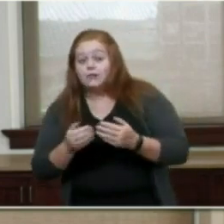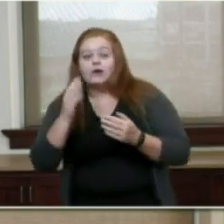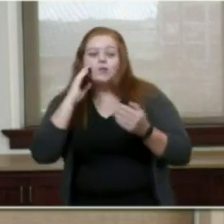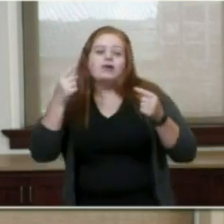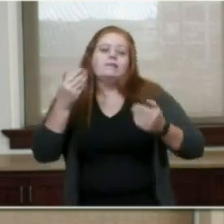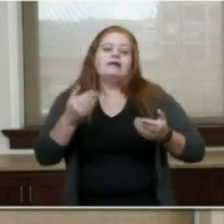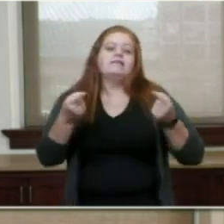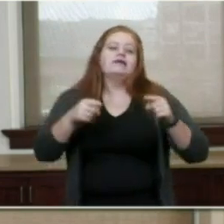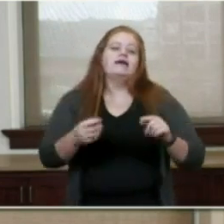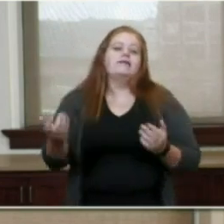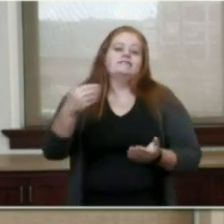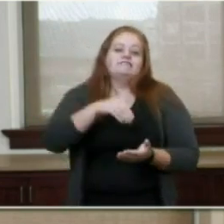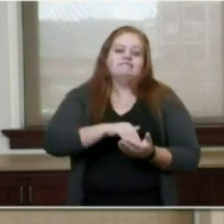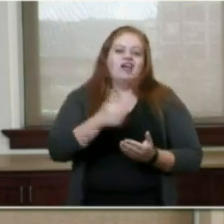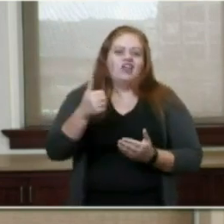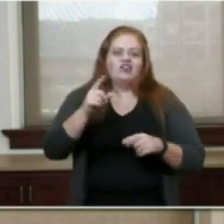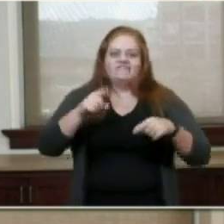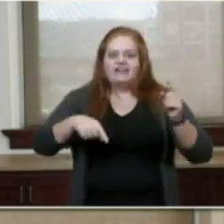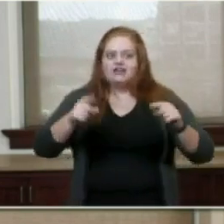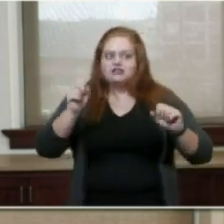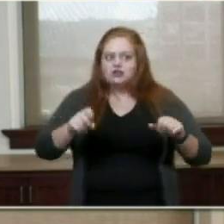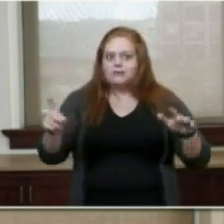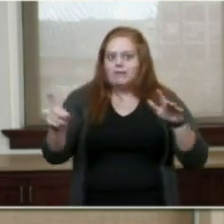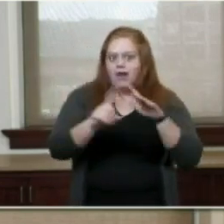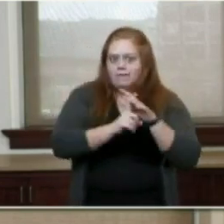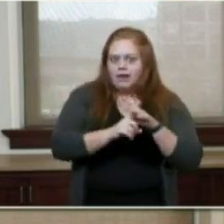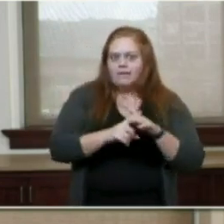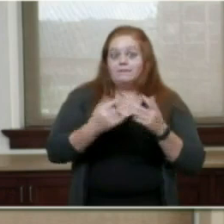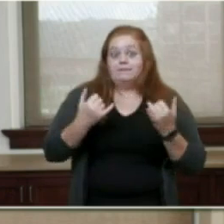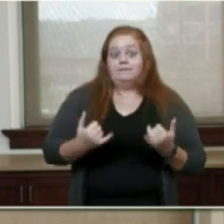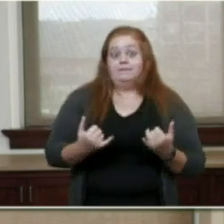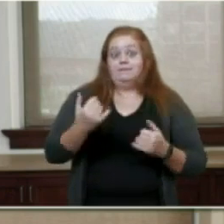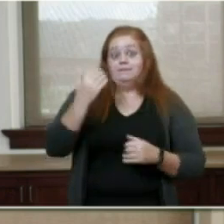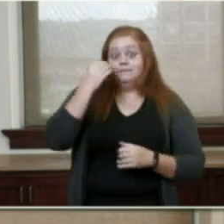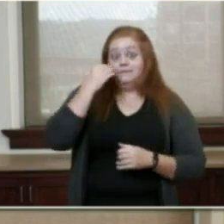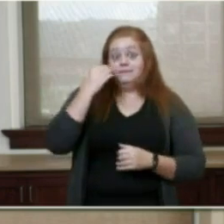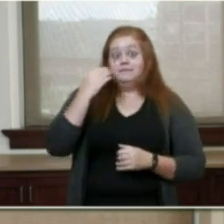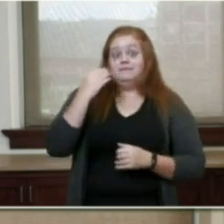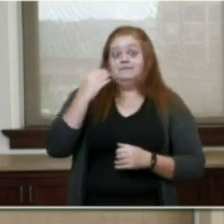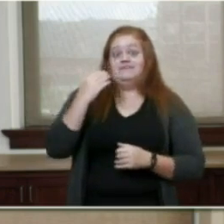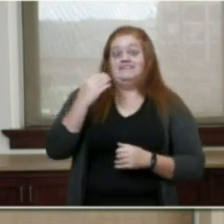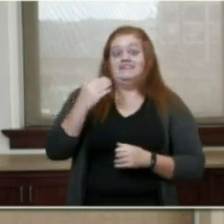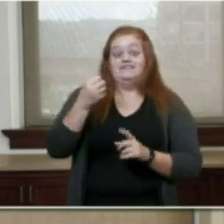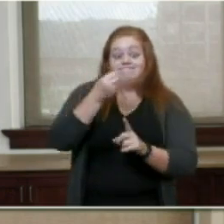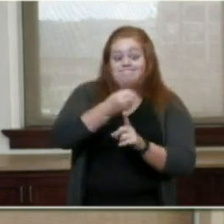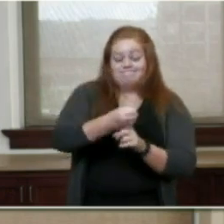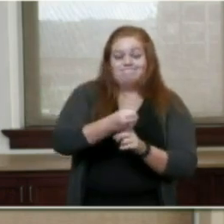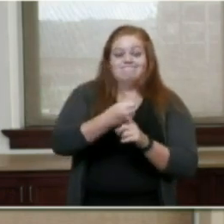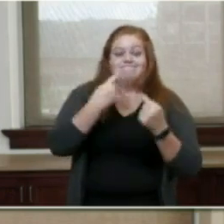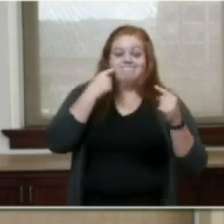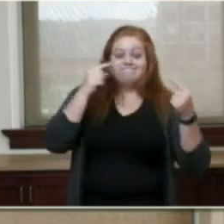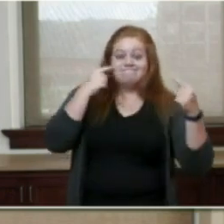variants that occur. So, but we do know the effectiveness of the vaccine is uh